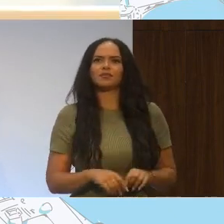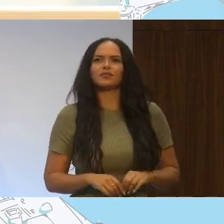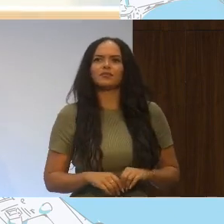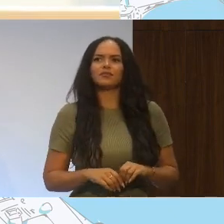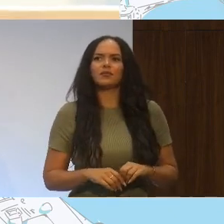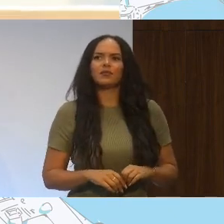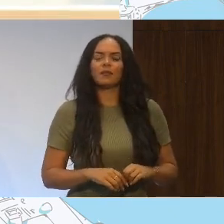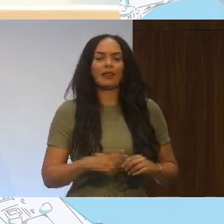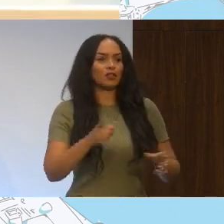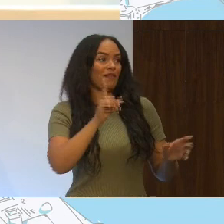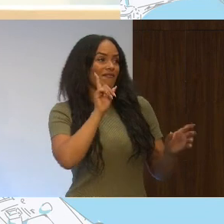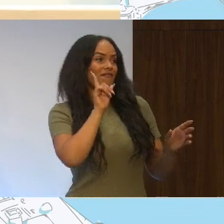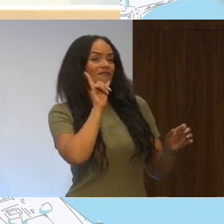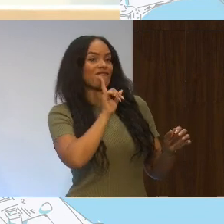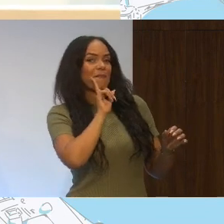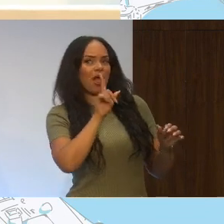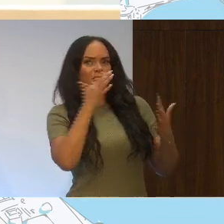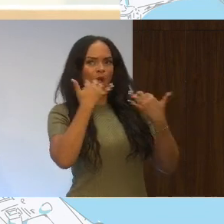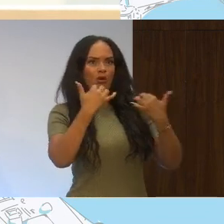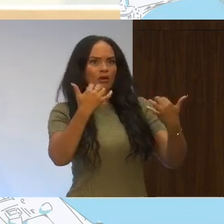the females in the audience go away thinking it's all for risk.